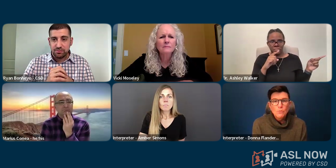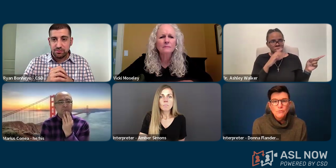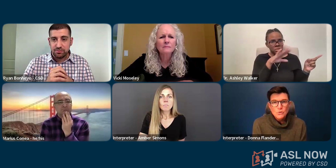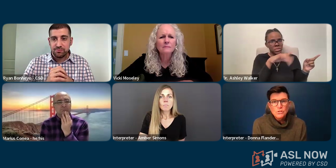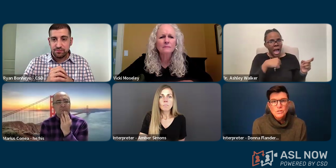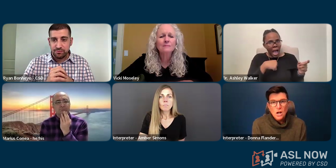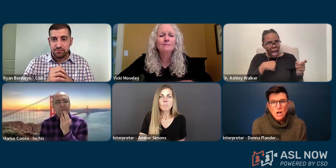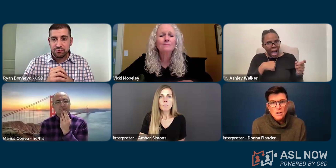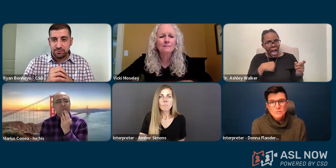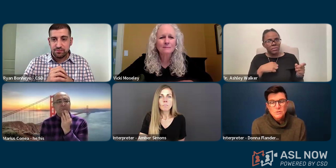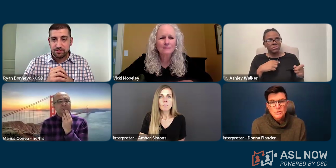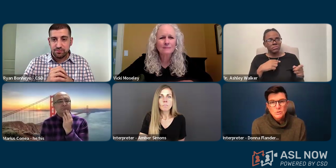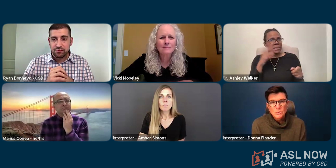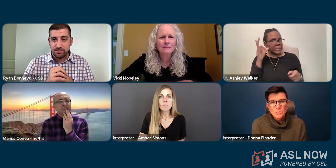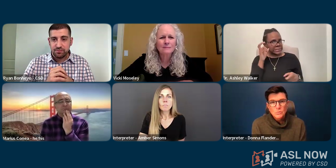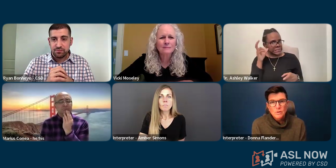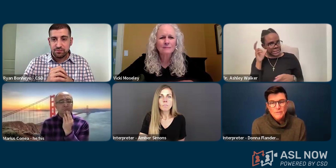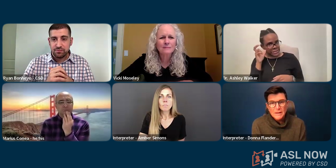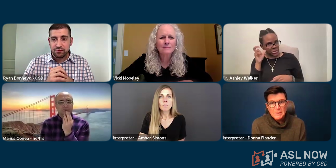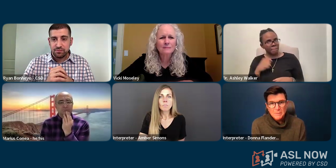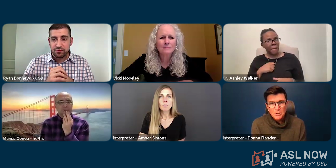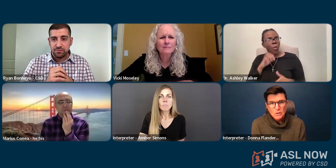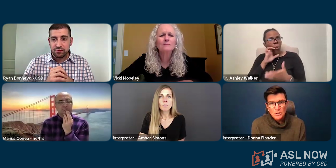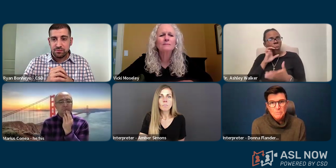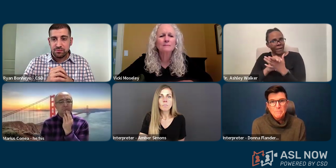And they refuse to talk to a family member